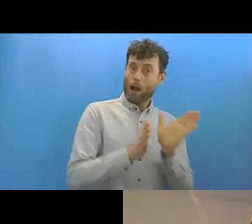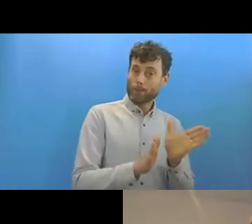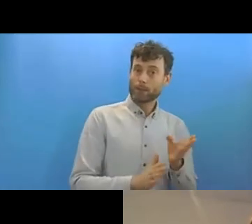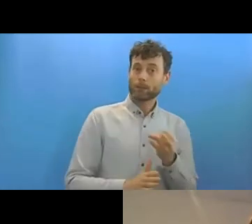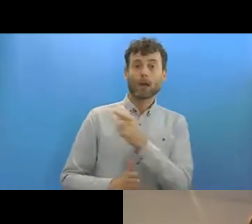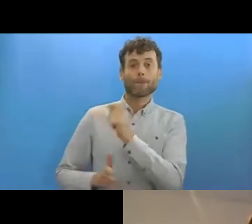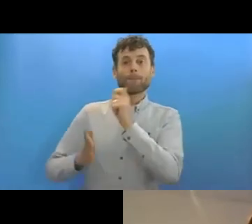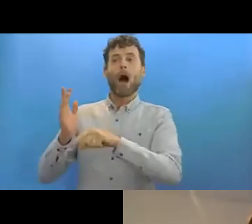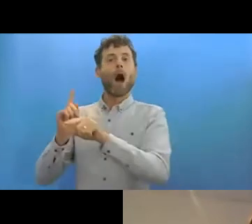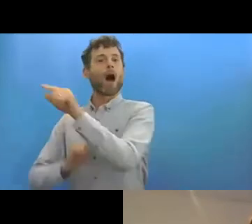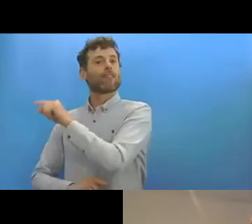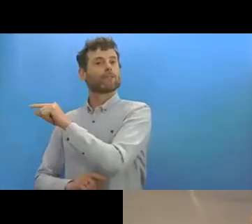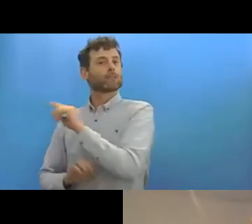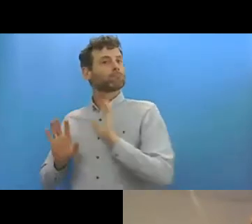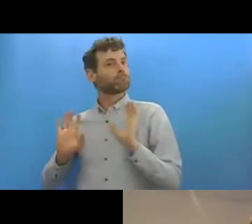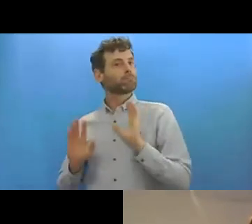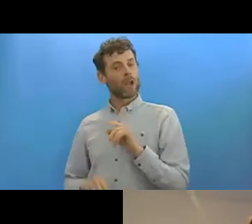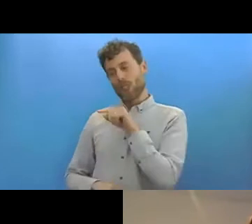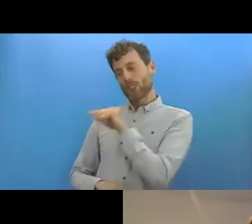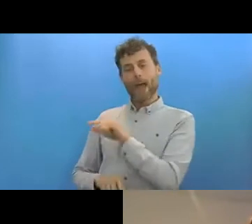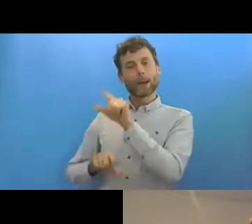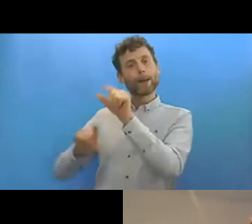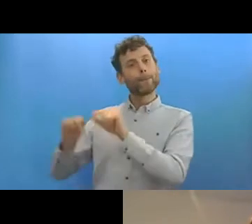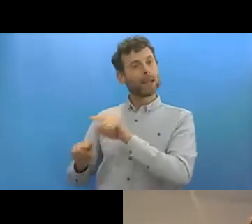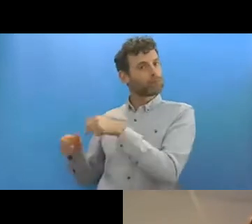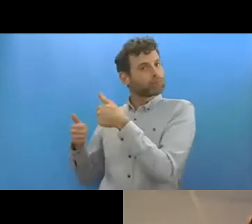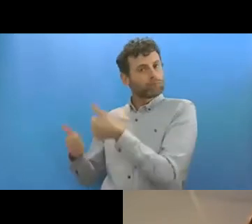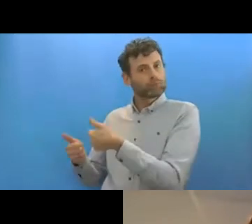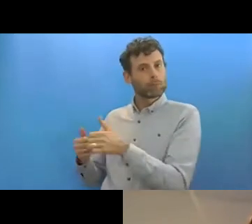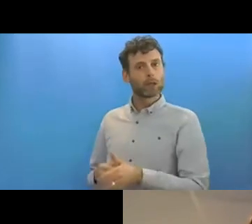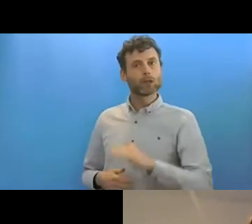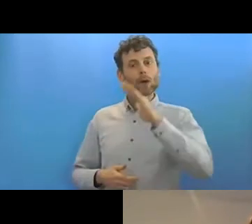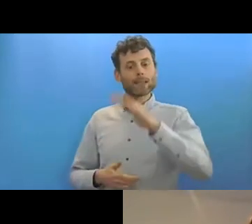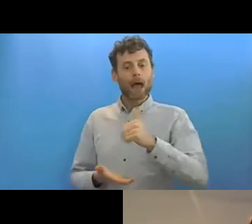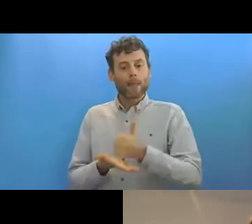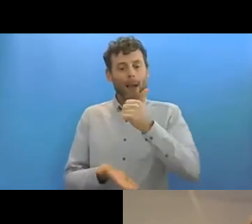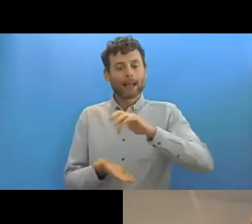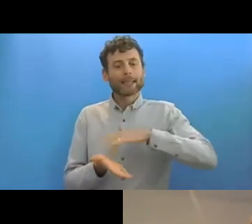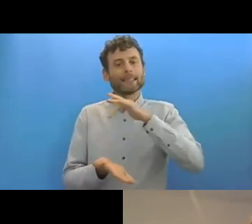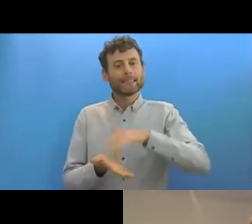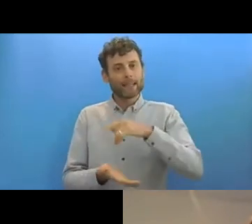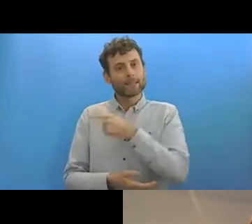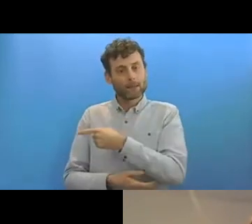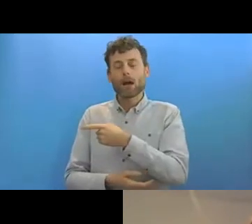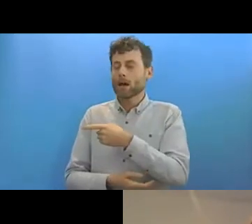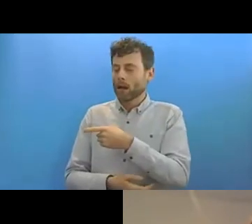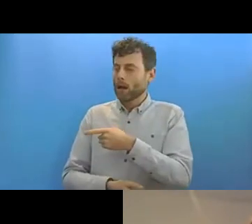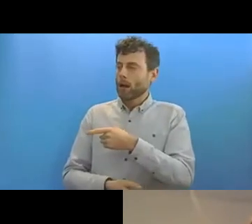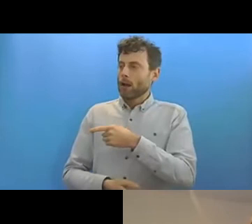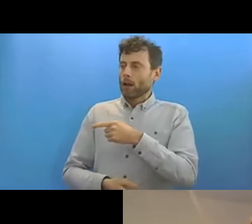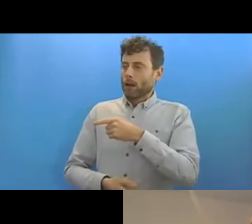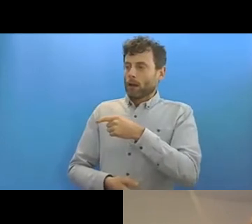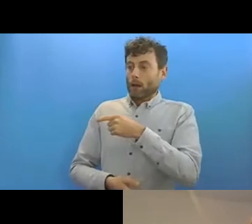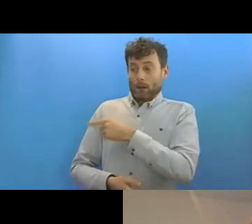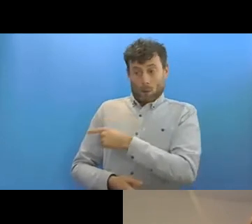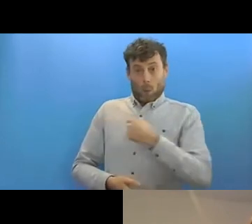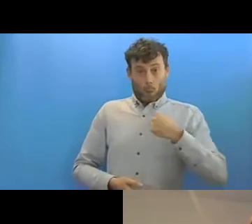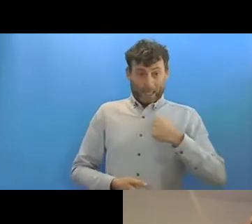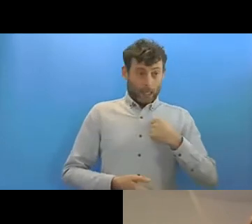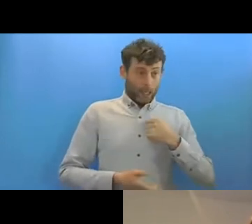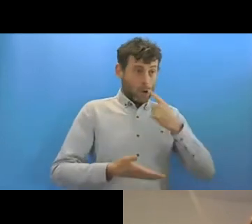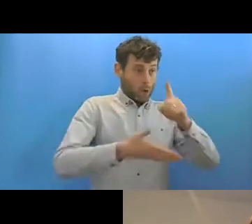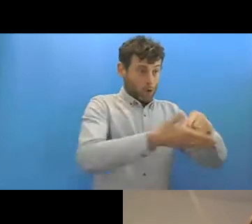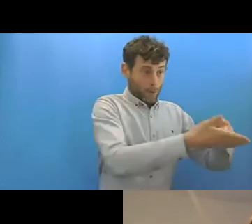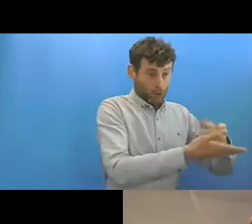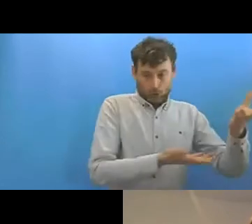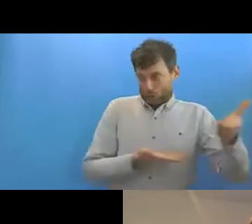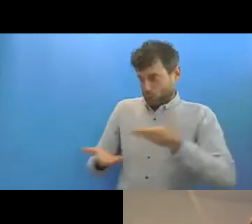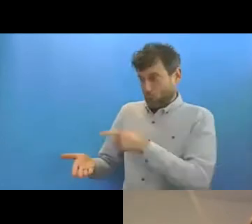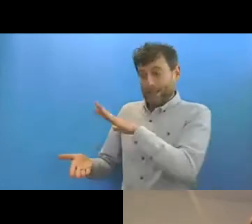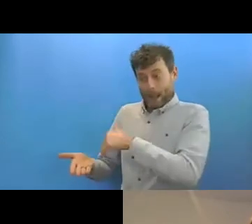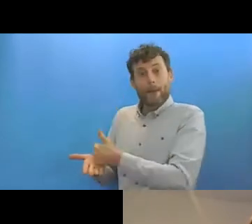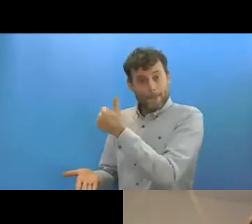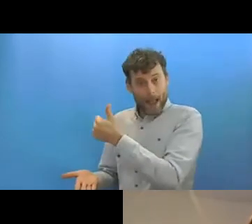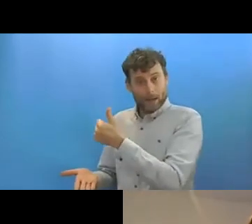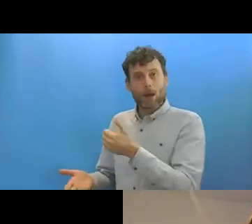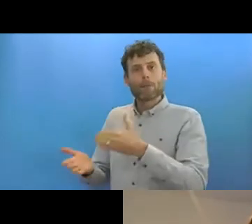Sometimes the work isn't suitable. You know, that's all fine.